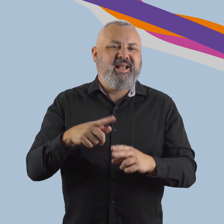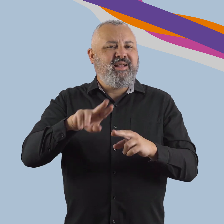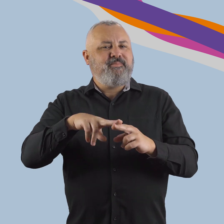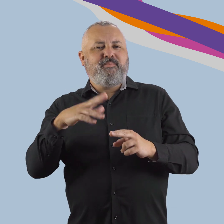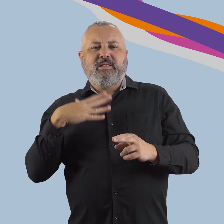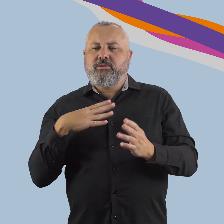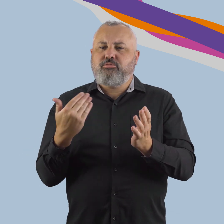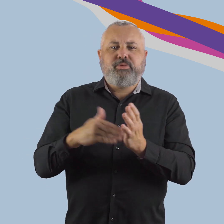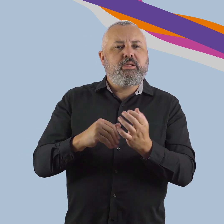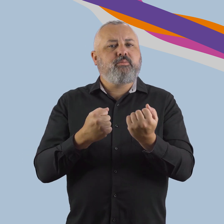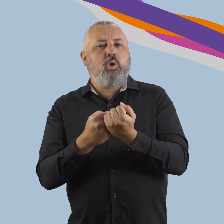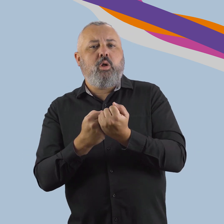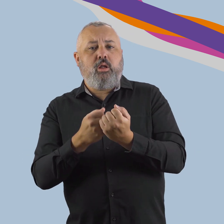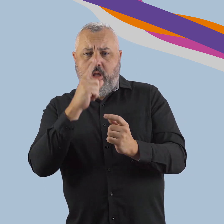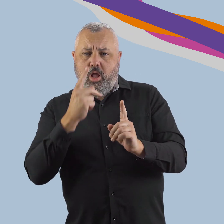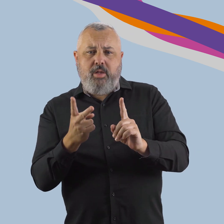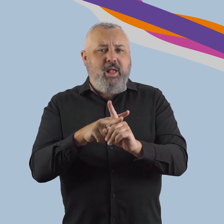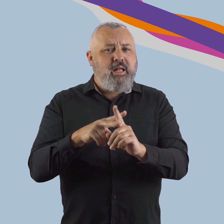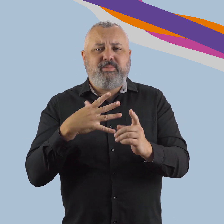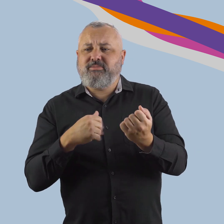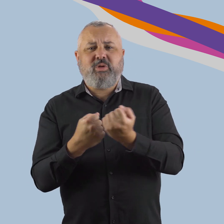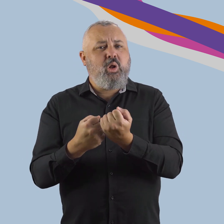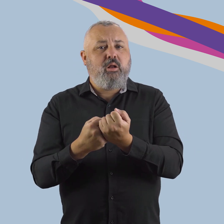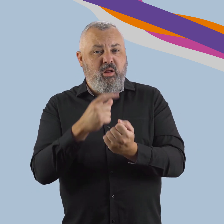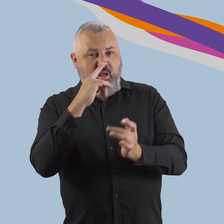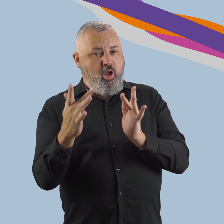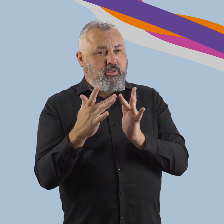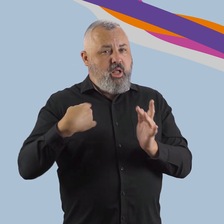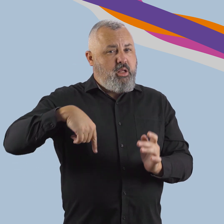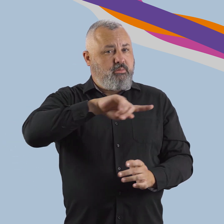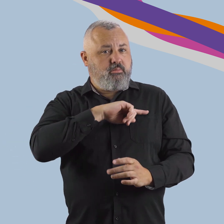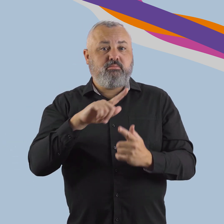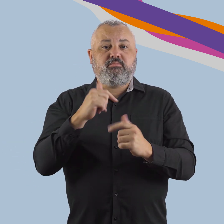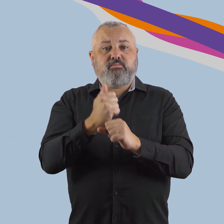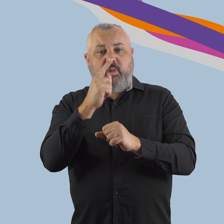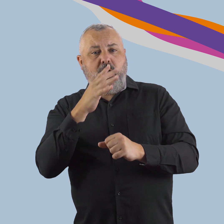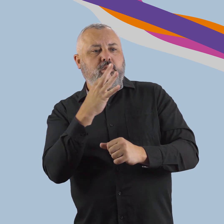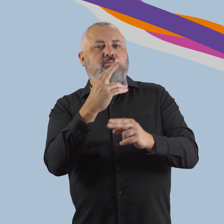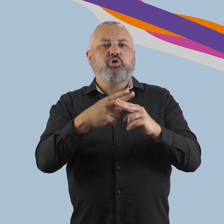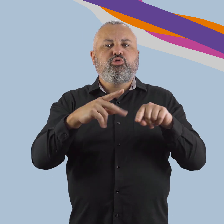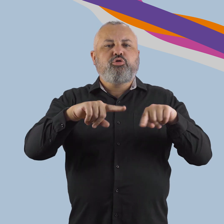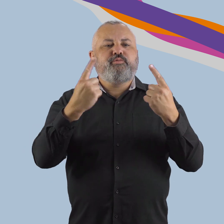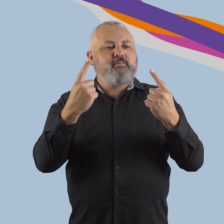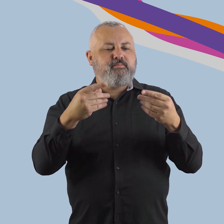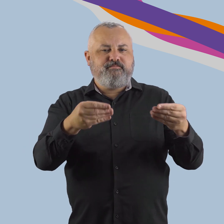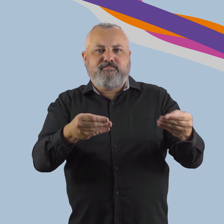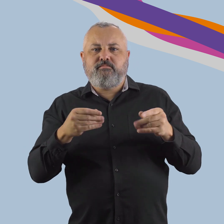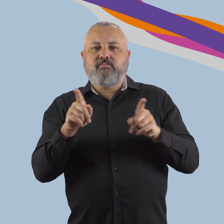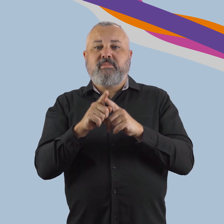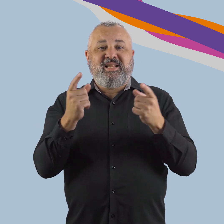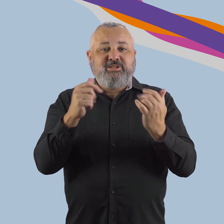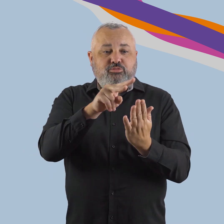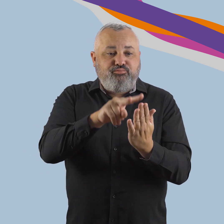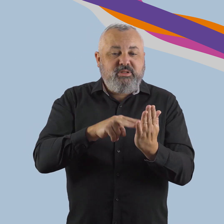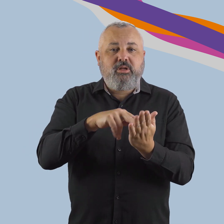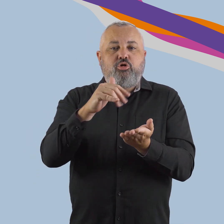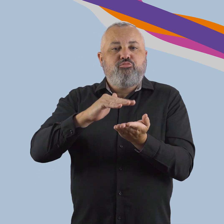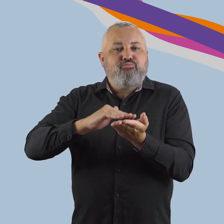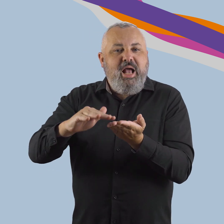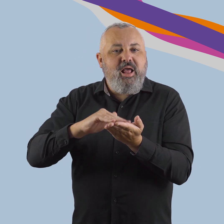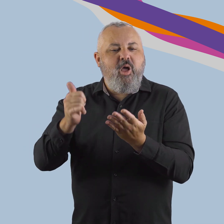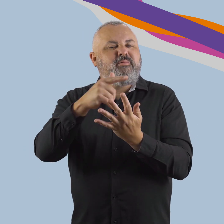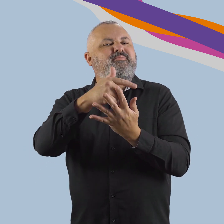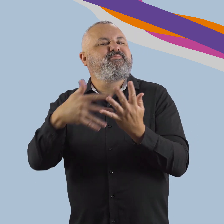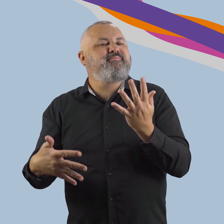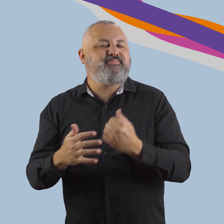If you need accommodations to participate in the application process—including alternative formats,